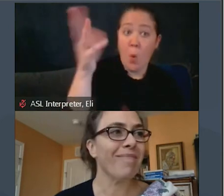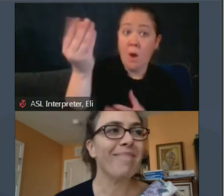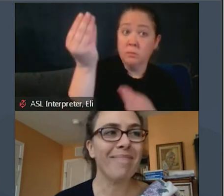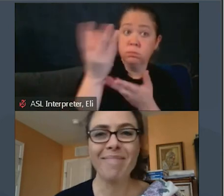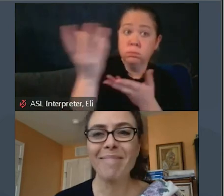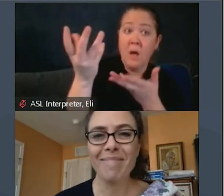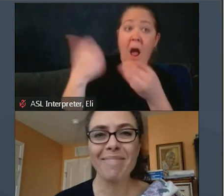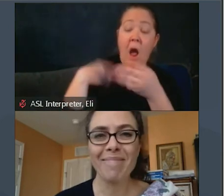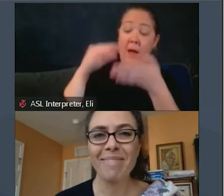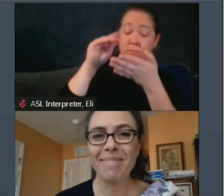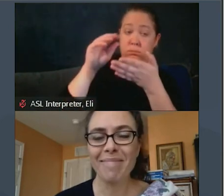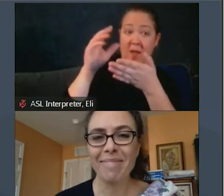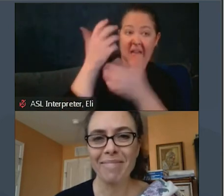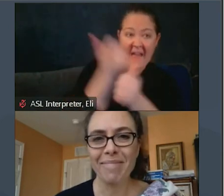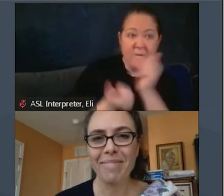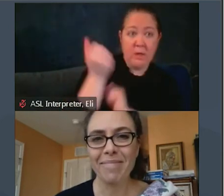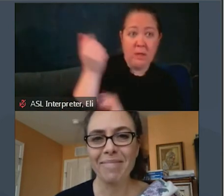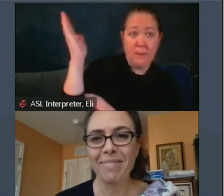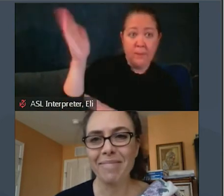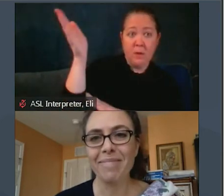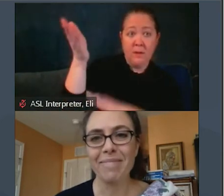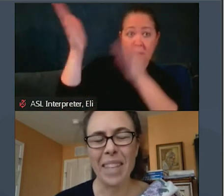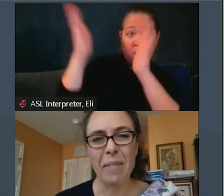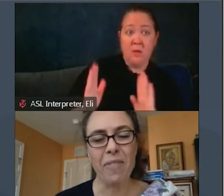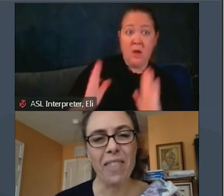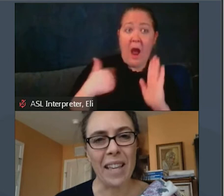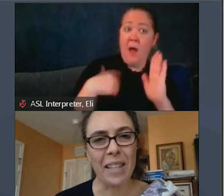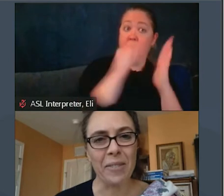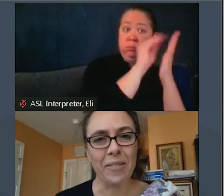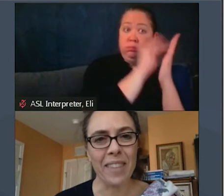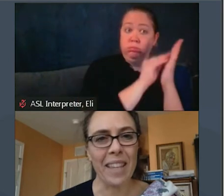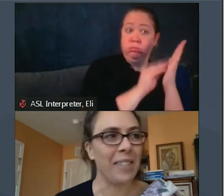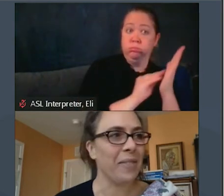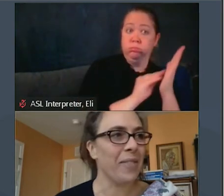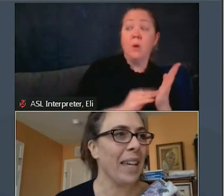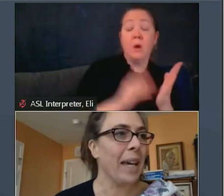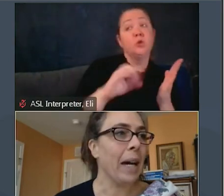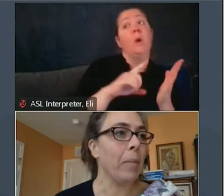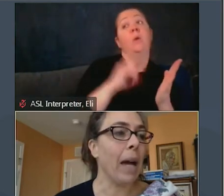I'm sure everyone is aware you are definitely being heard. Okay. Okay. Thank you.